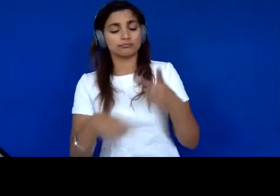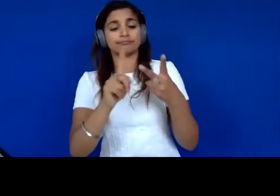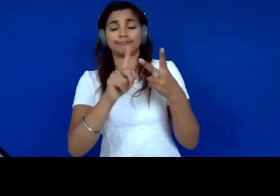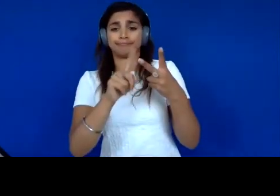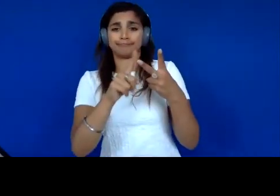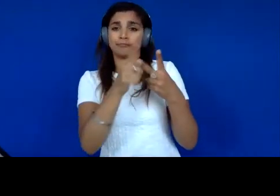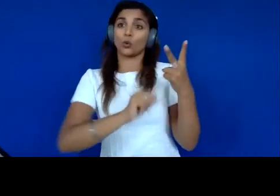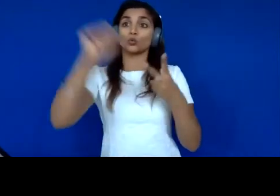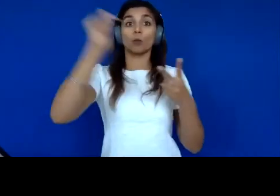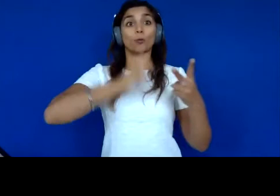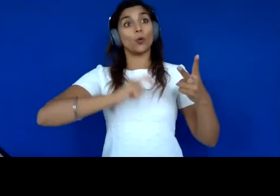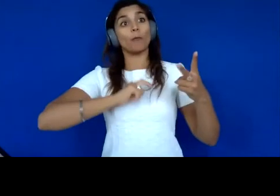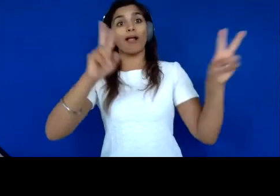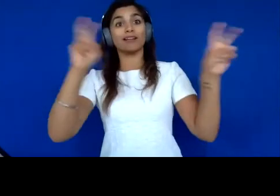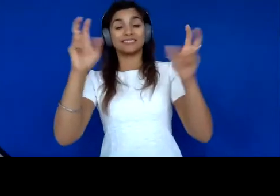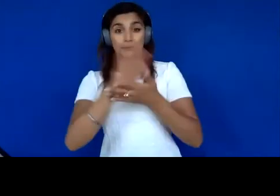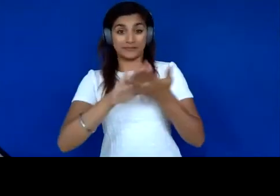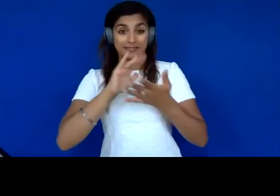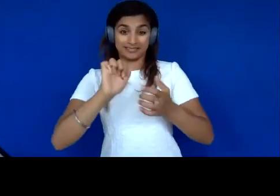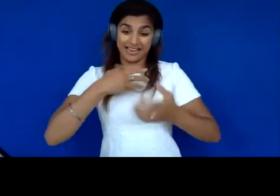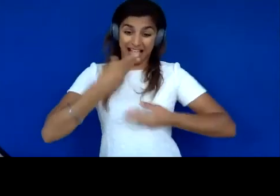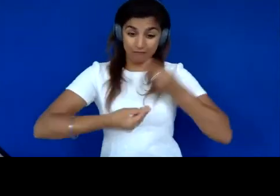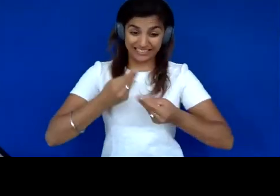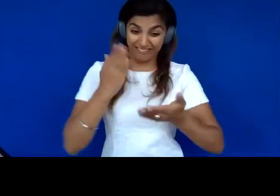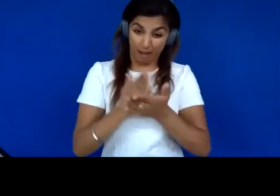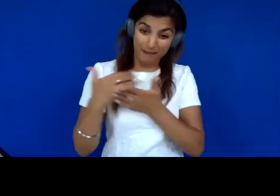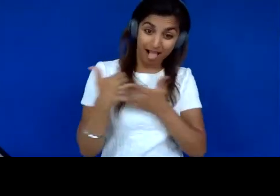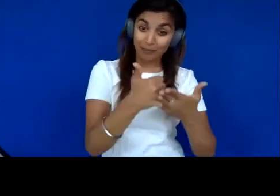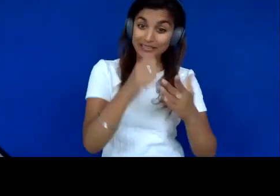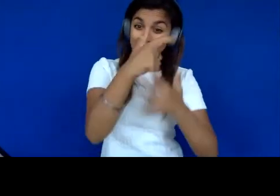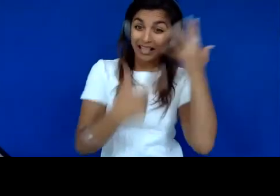disability cause who does it serve who is visible who's left out and what